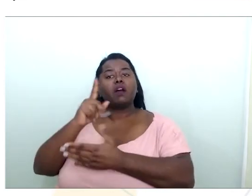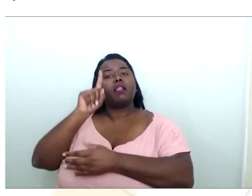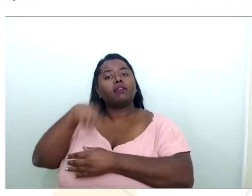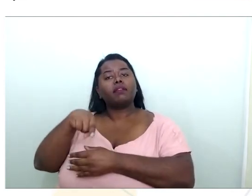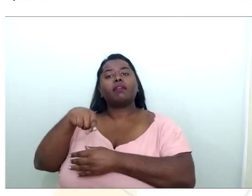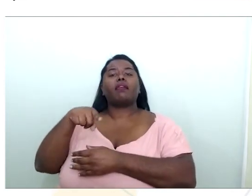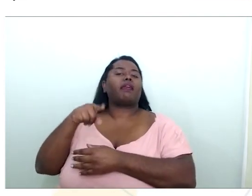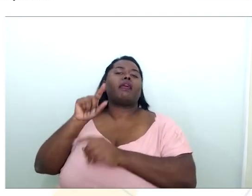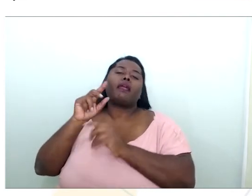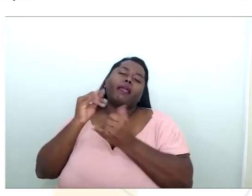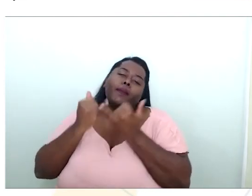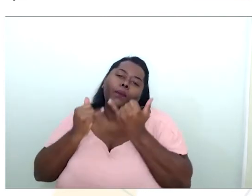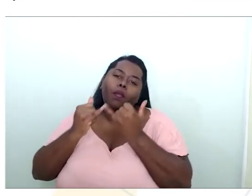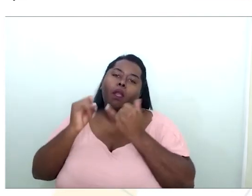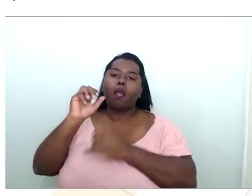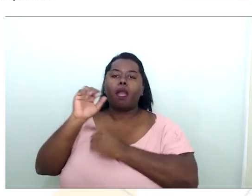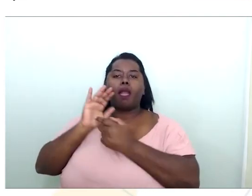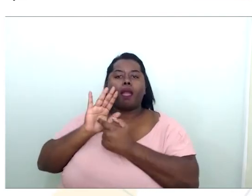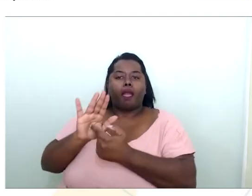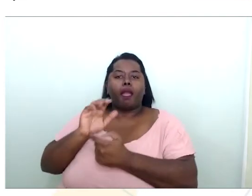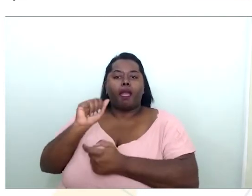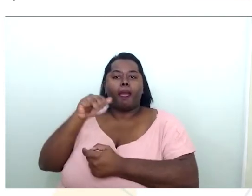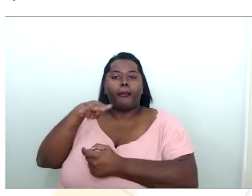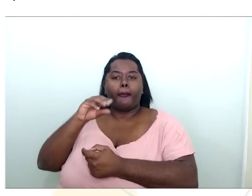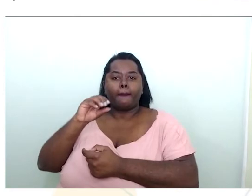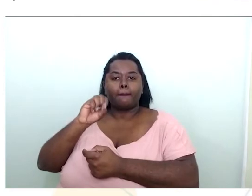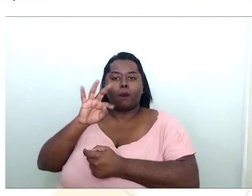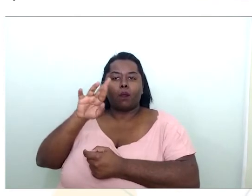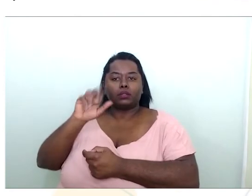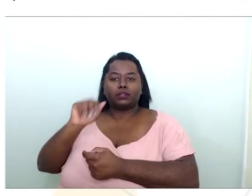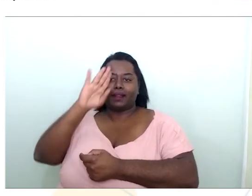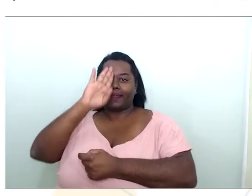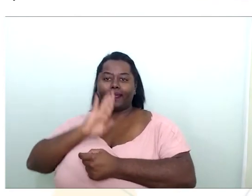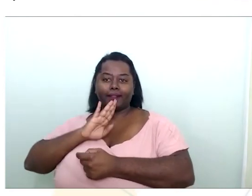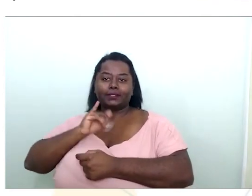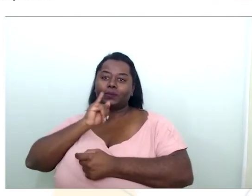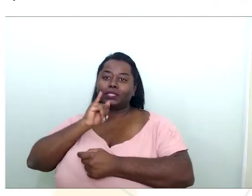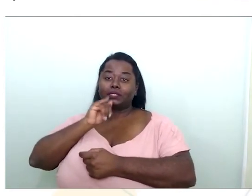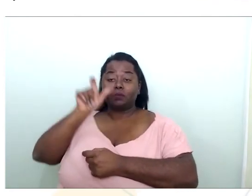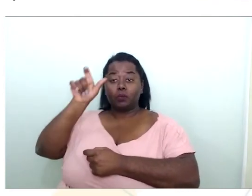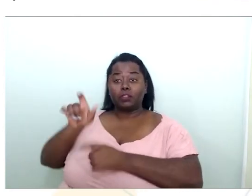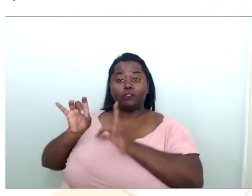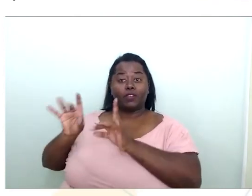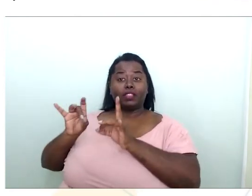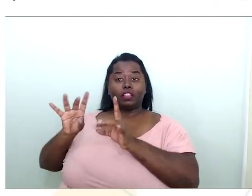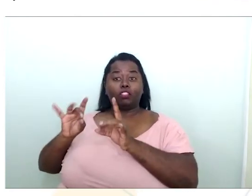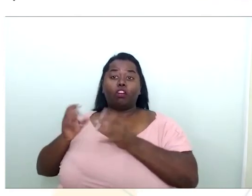gives us a few things free and then expect you walk into the shop and then you will probably buy a few more things or you stay